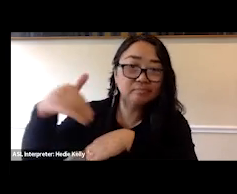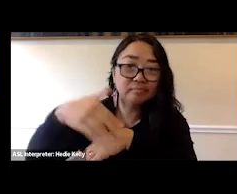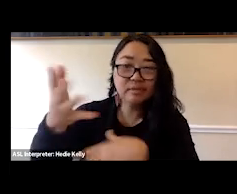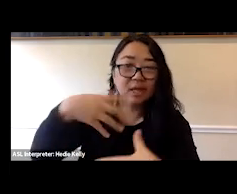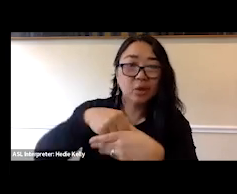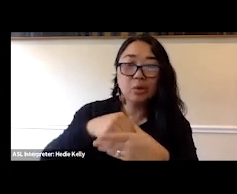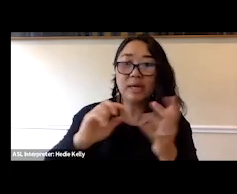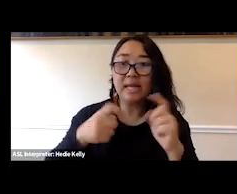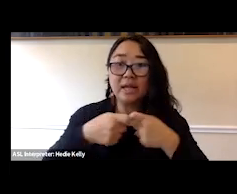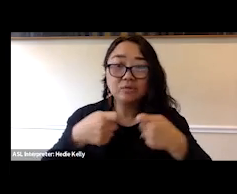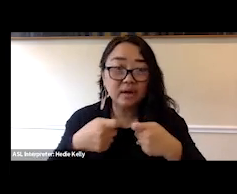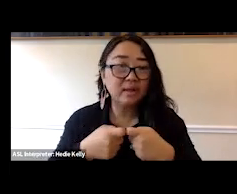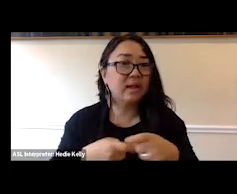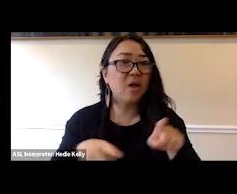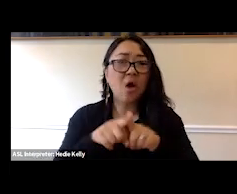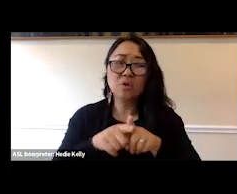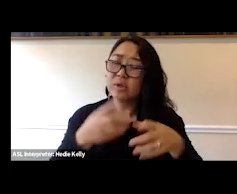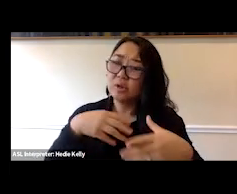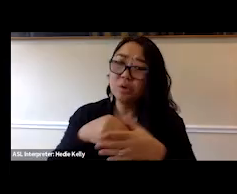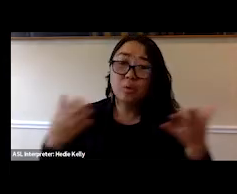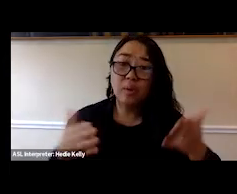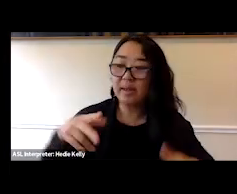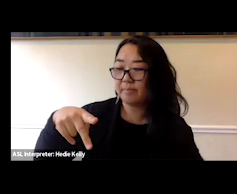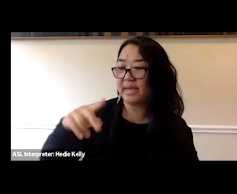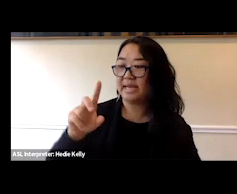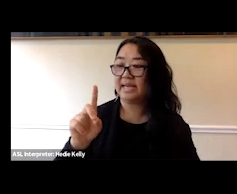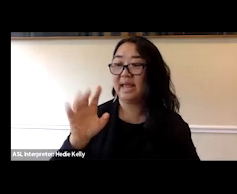which is very common on the web, and a way of delivering content where you